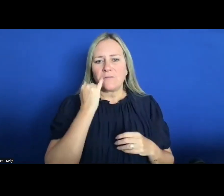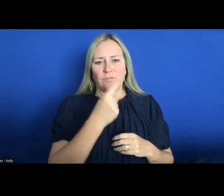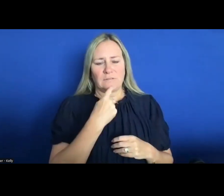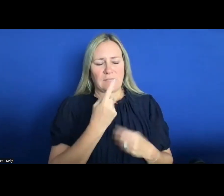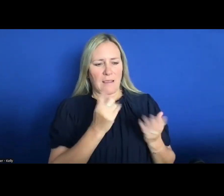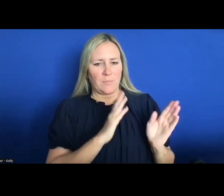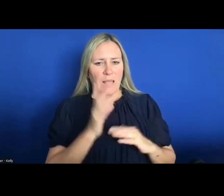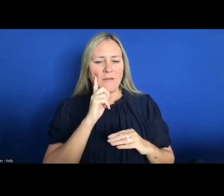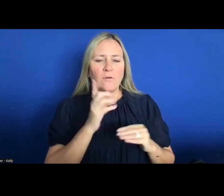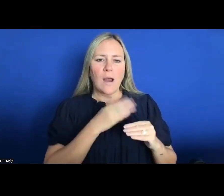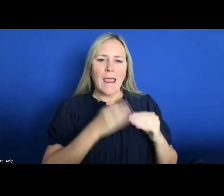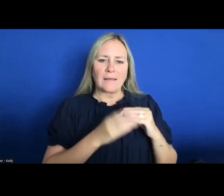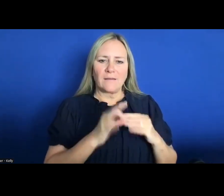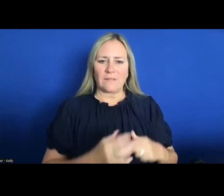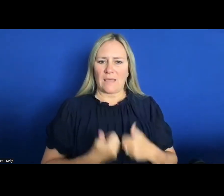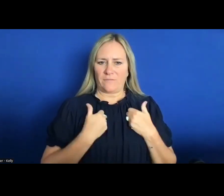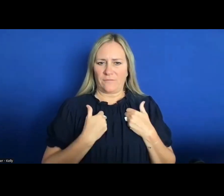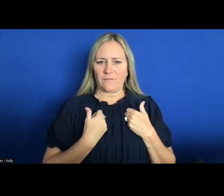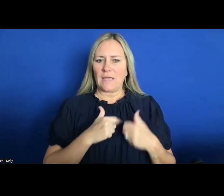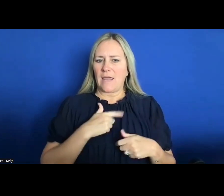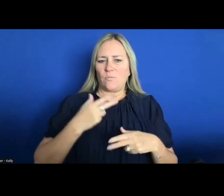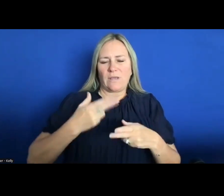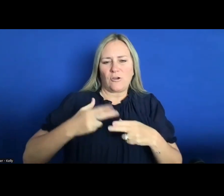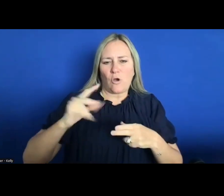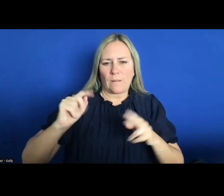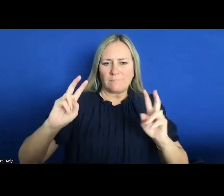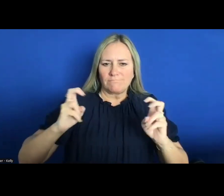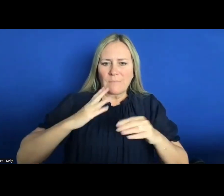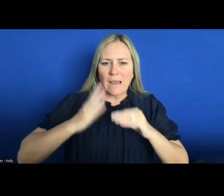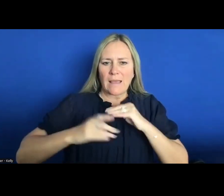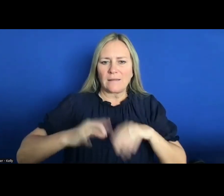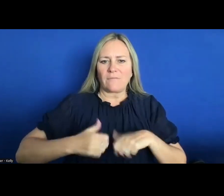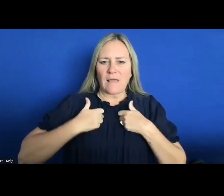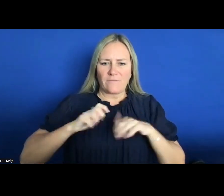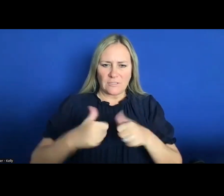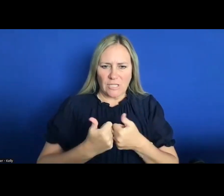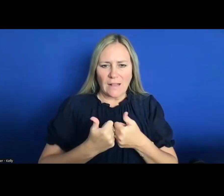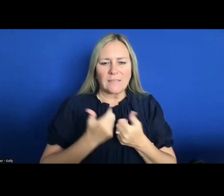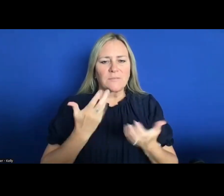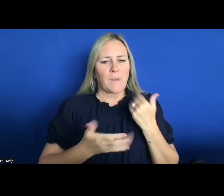call we call them end of life challenges if they don't like the sound of death um but there needs